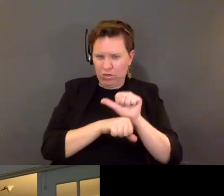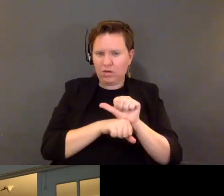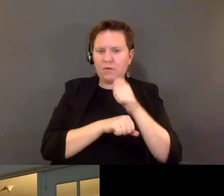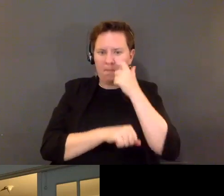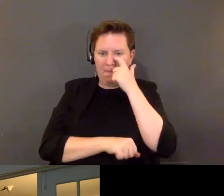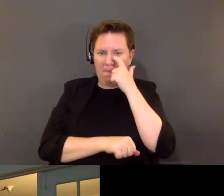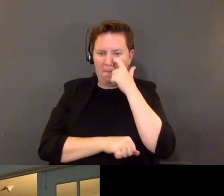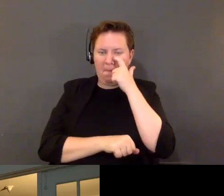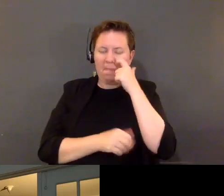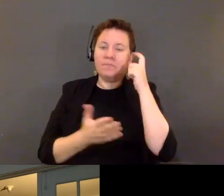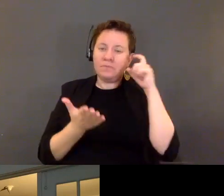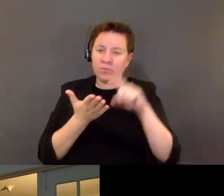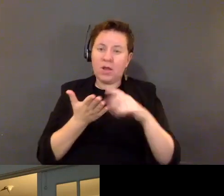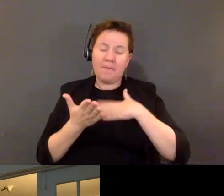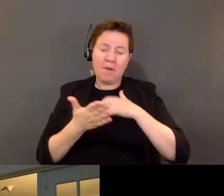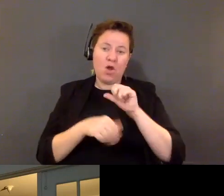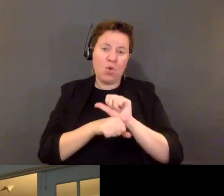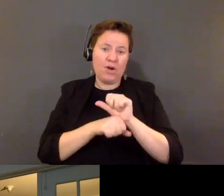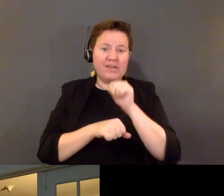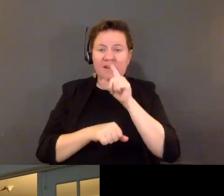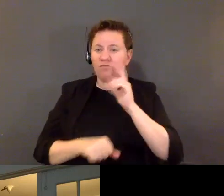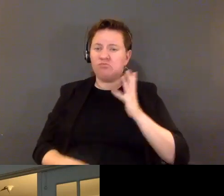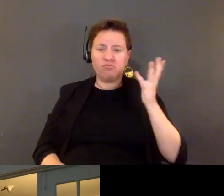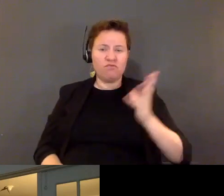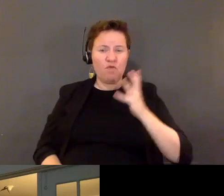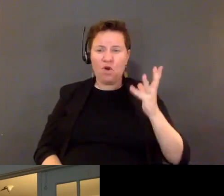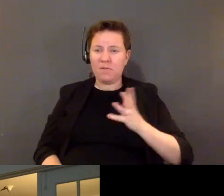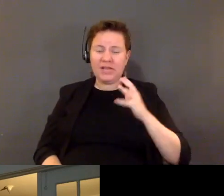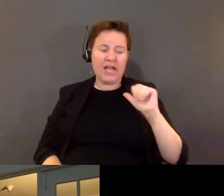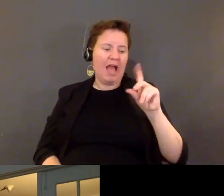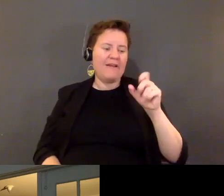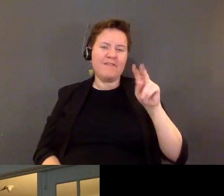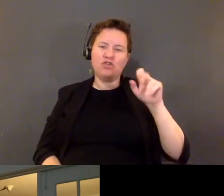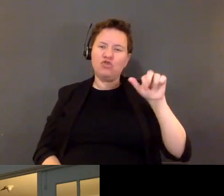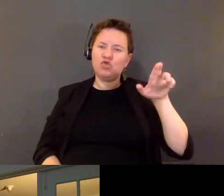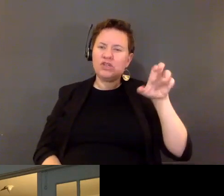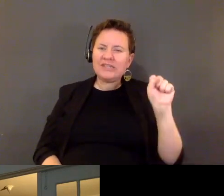you'll notice that my work isn't very formally adventurous it's pretty much more or less